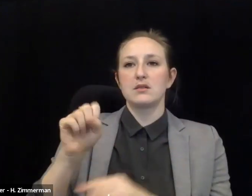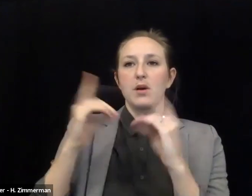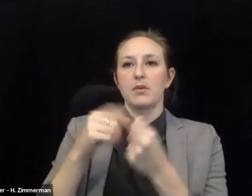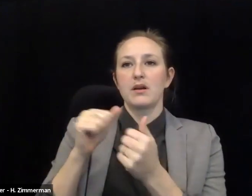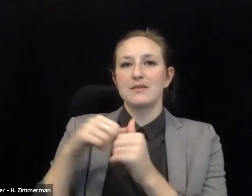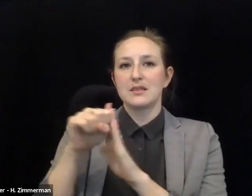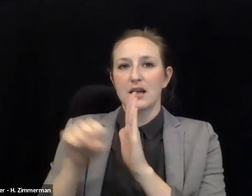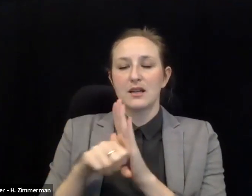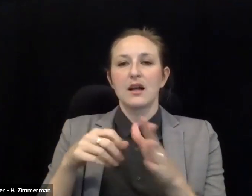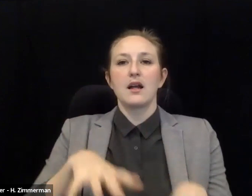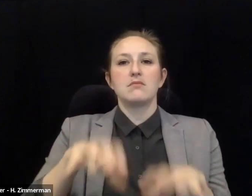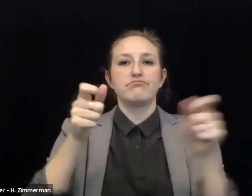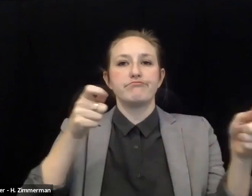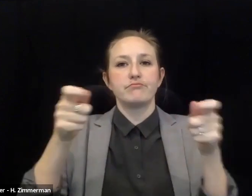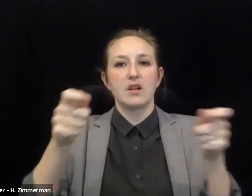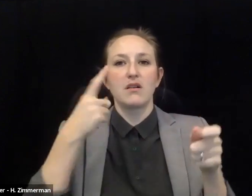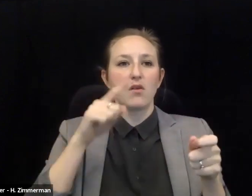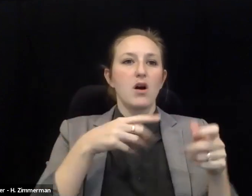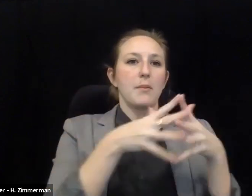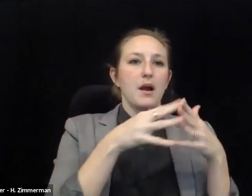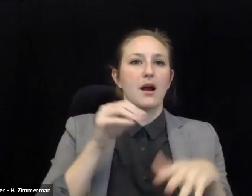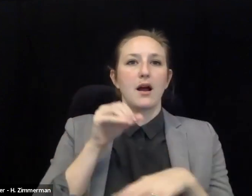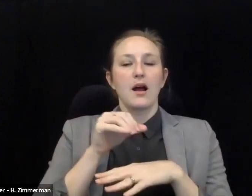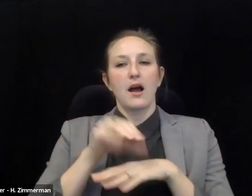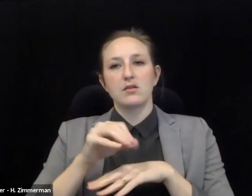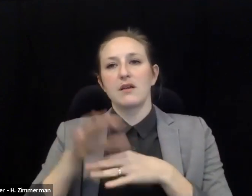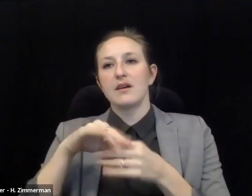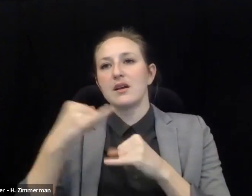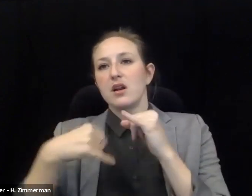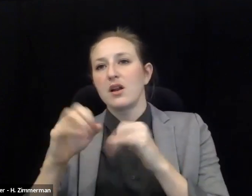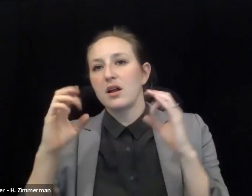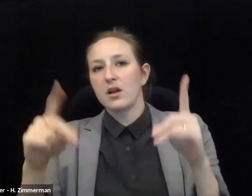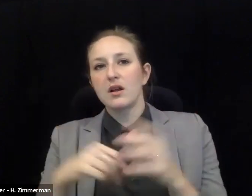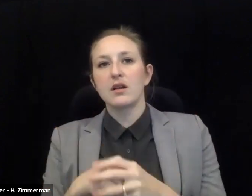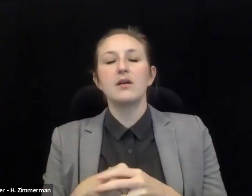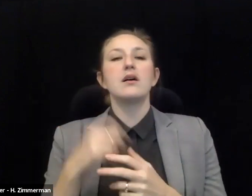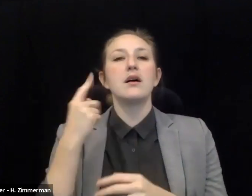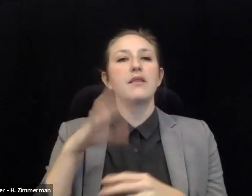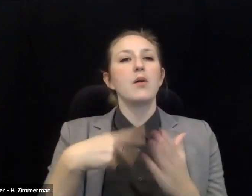American Council for international education. NSLI-Y is a program for high school students to